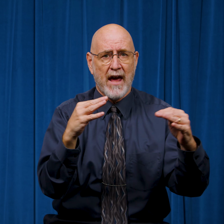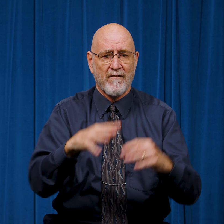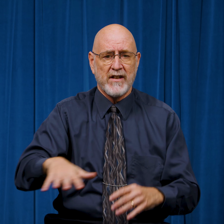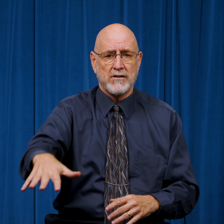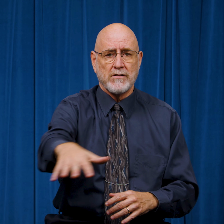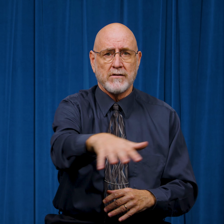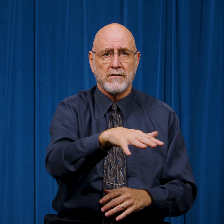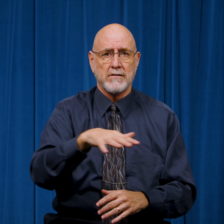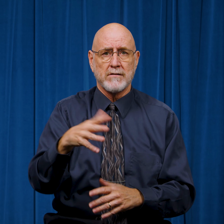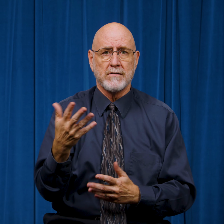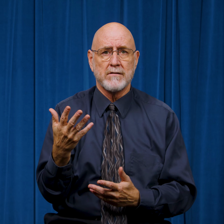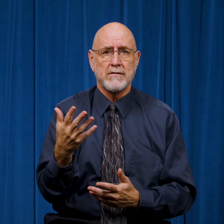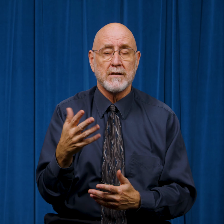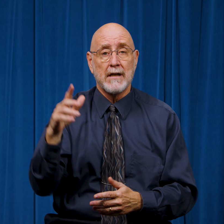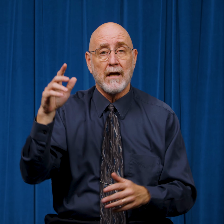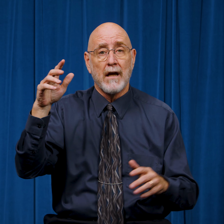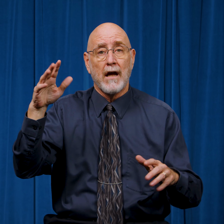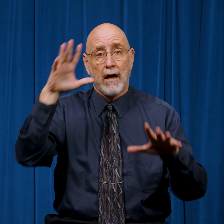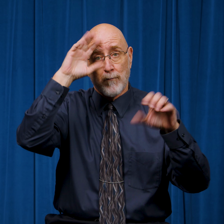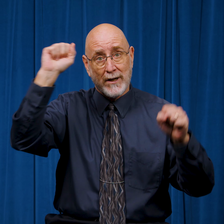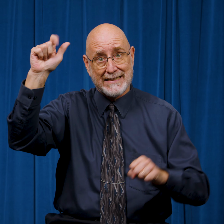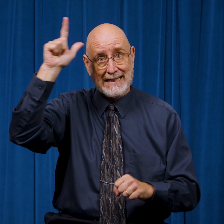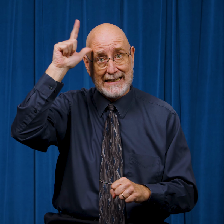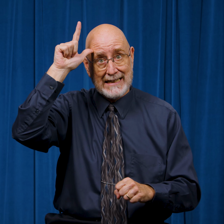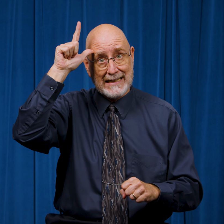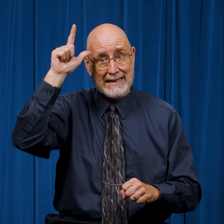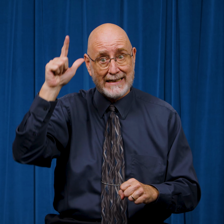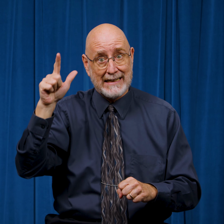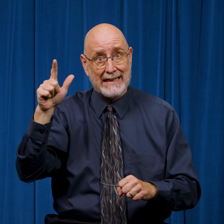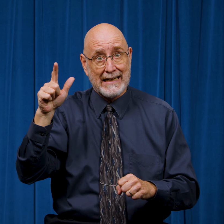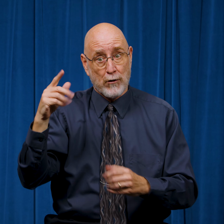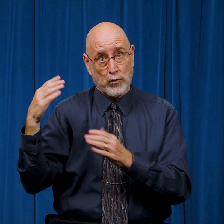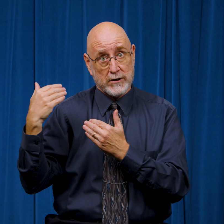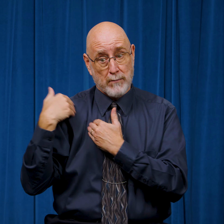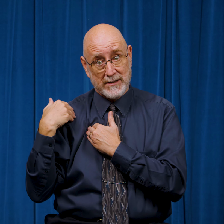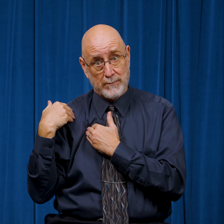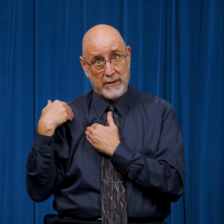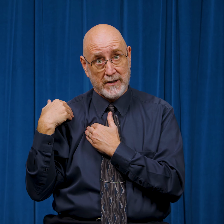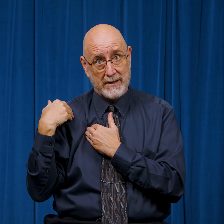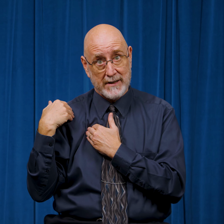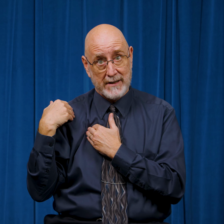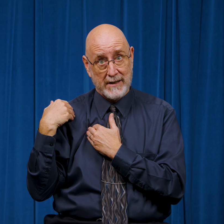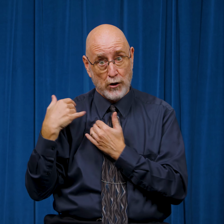but Lincoln eloquently turns the responsibility placed upon those still living